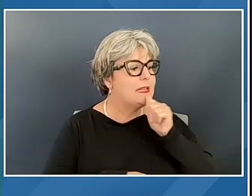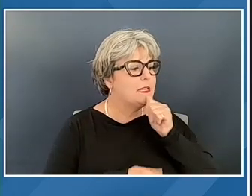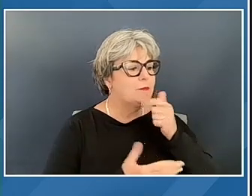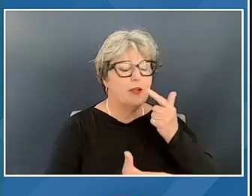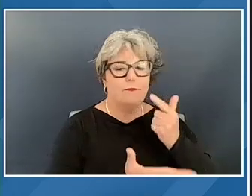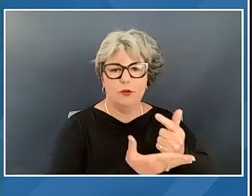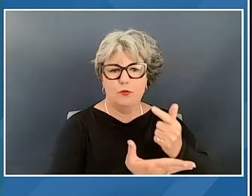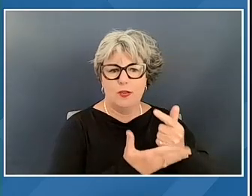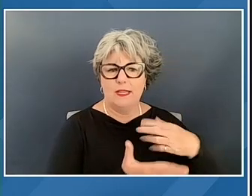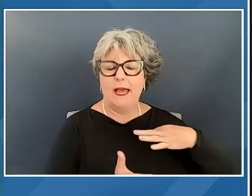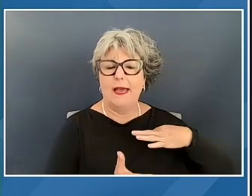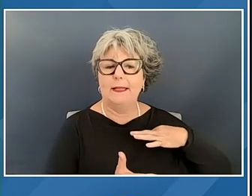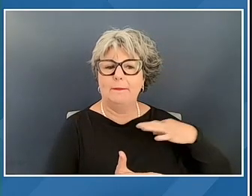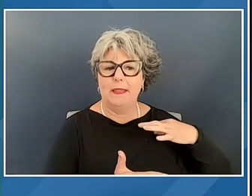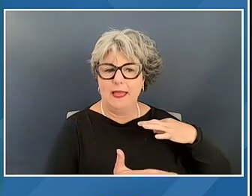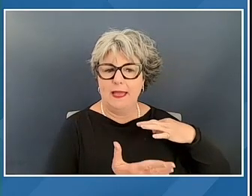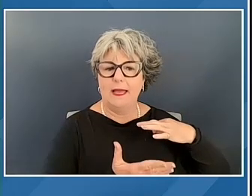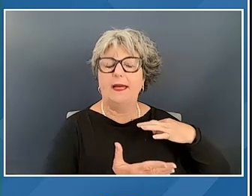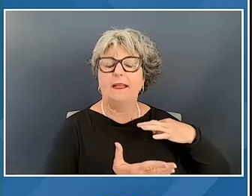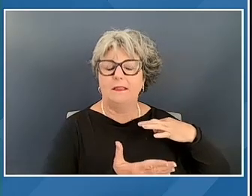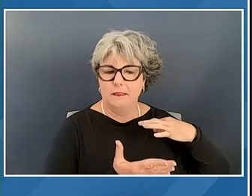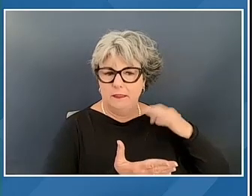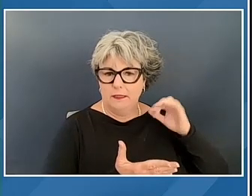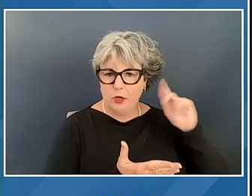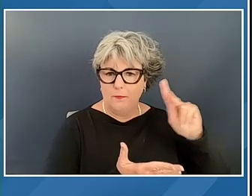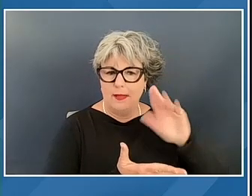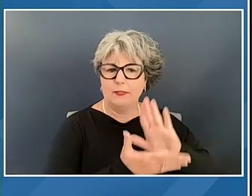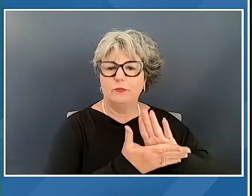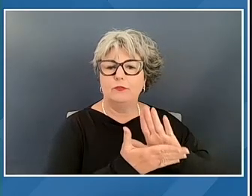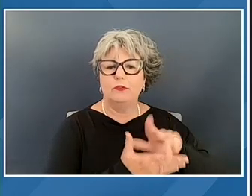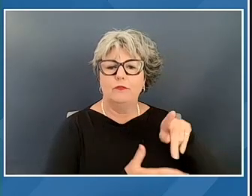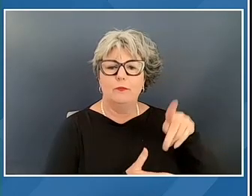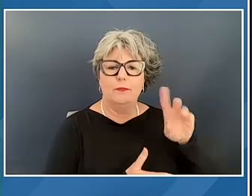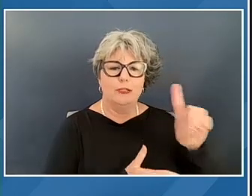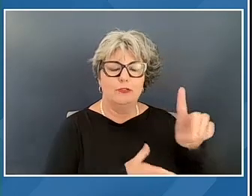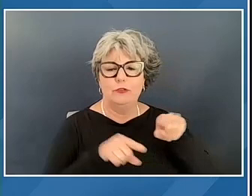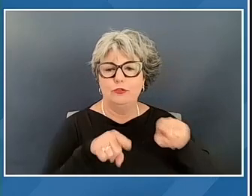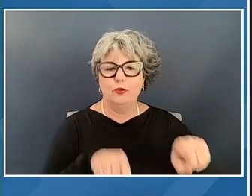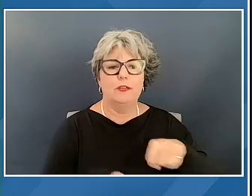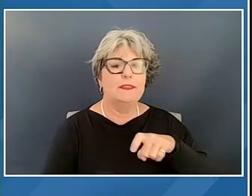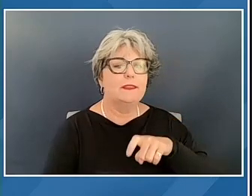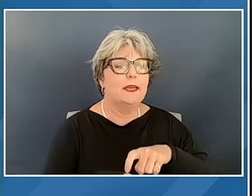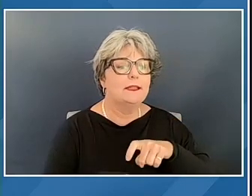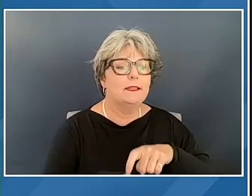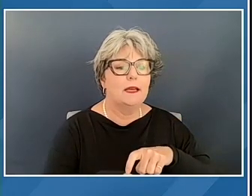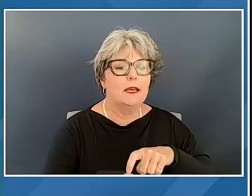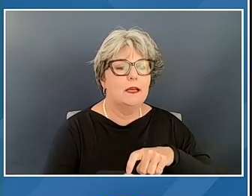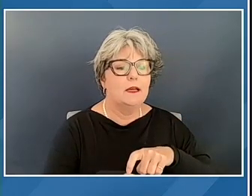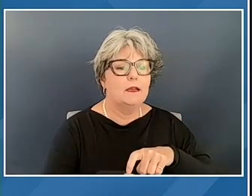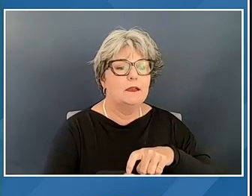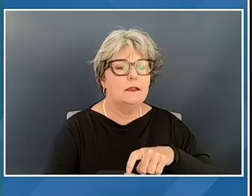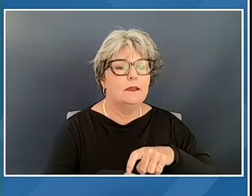way I could go back to school. During that time I was put into involuntary in-school deferment.